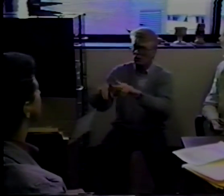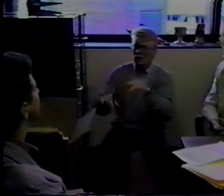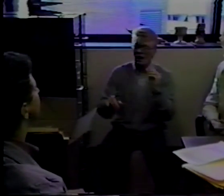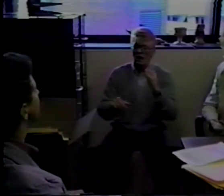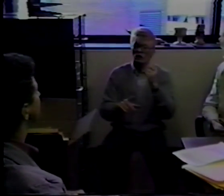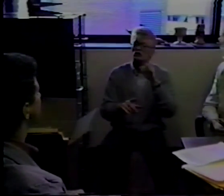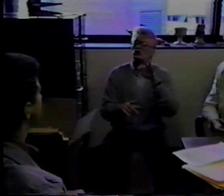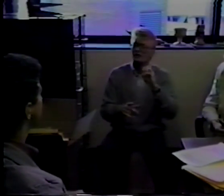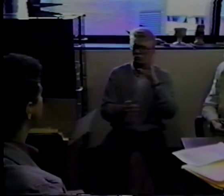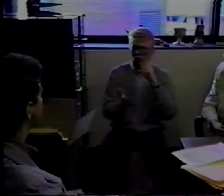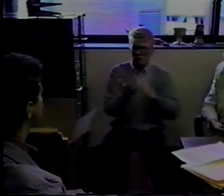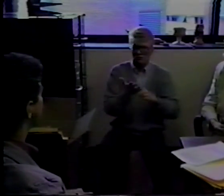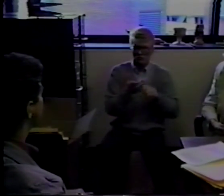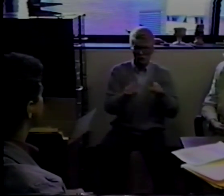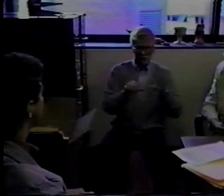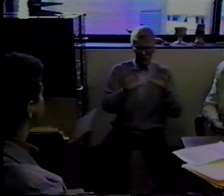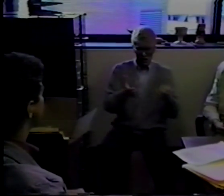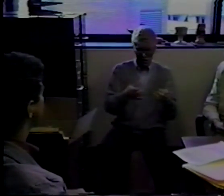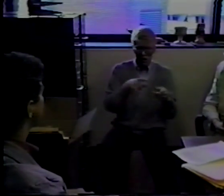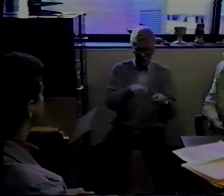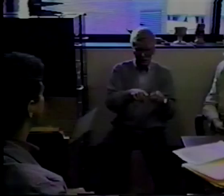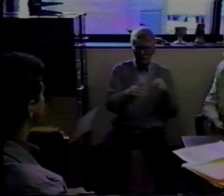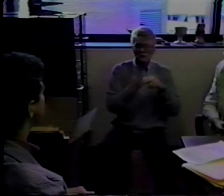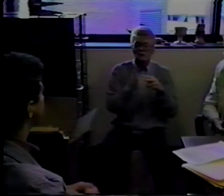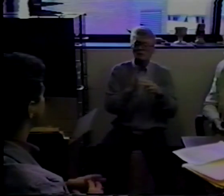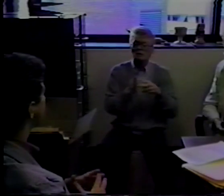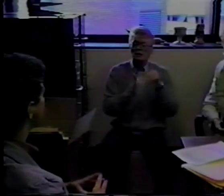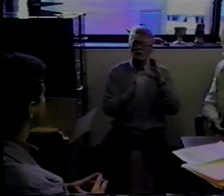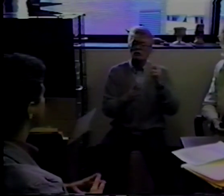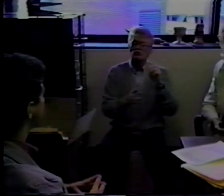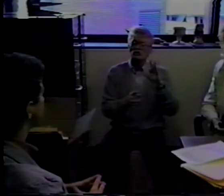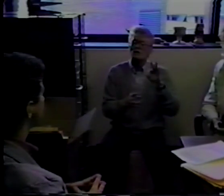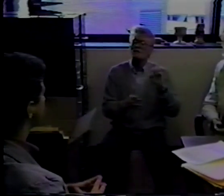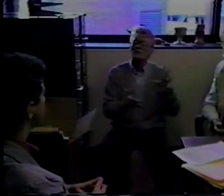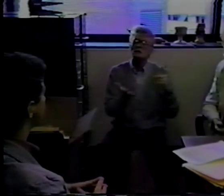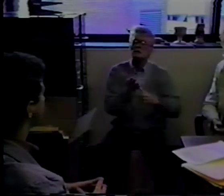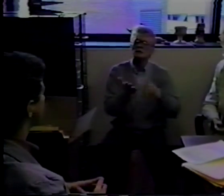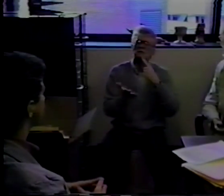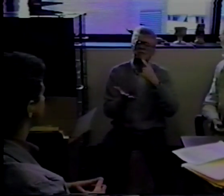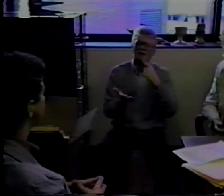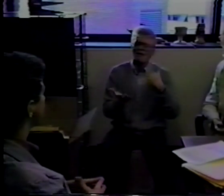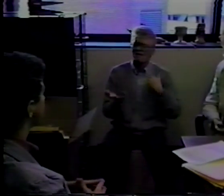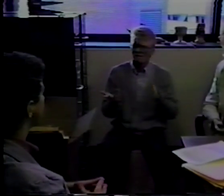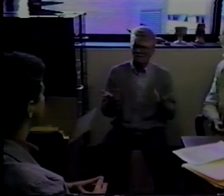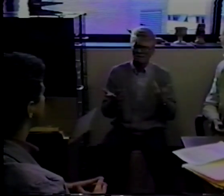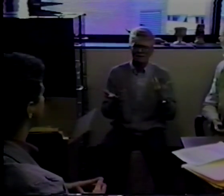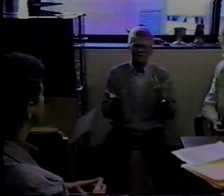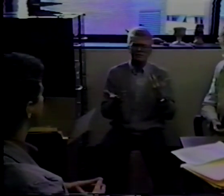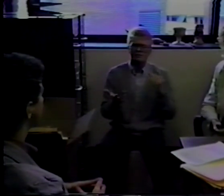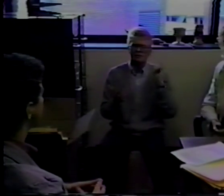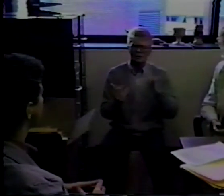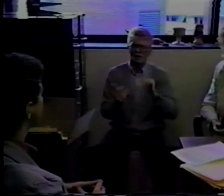If he's correct that there's a kind cognitive thing going on that's showing up,